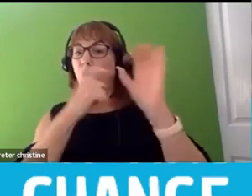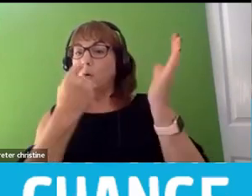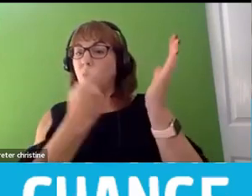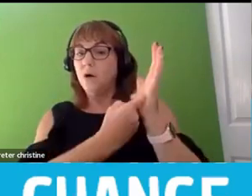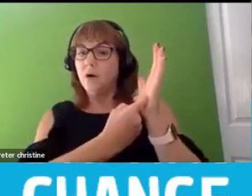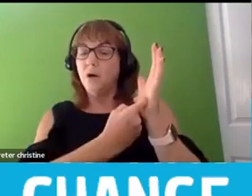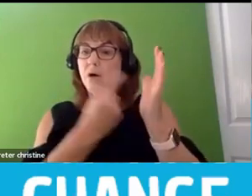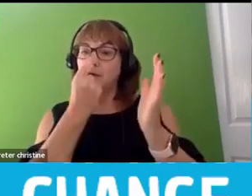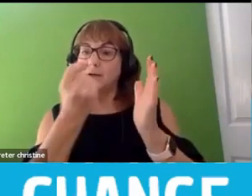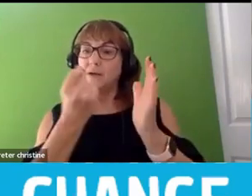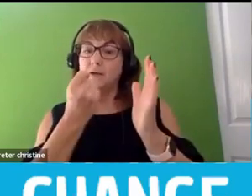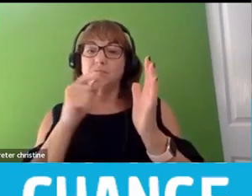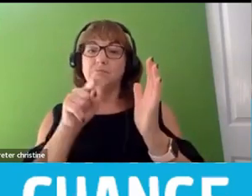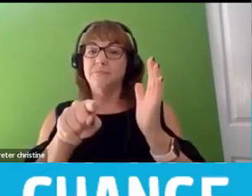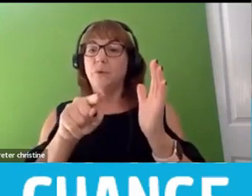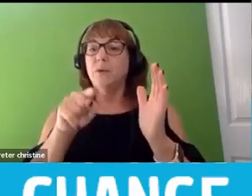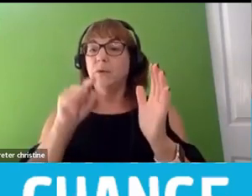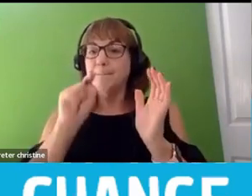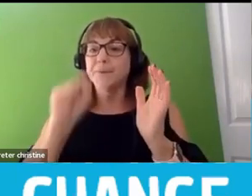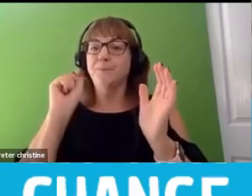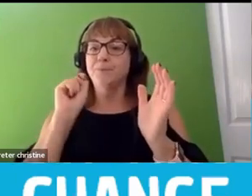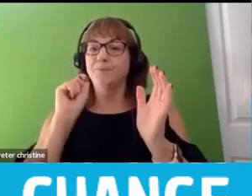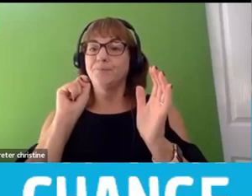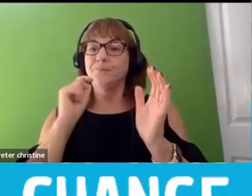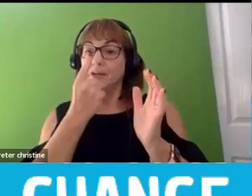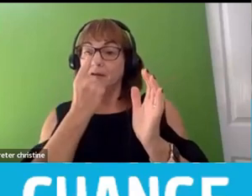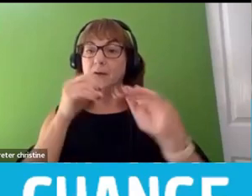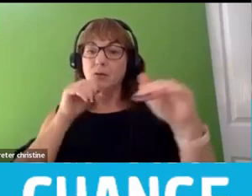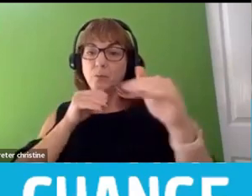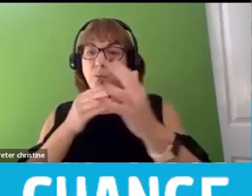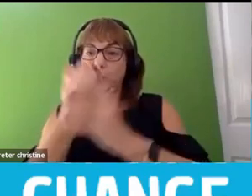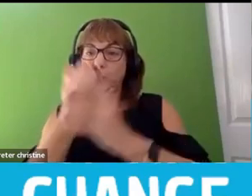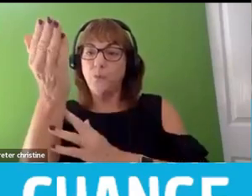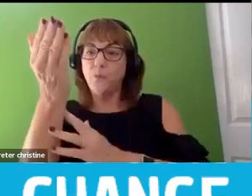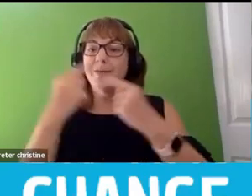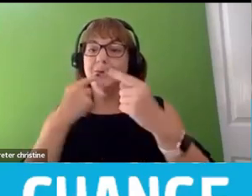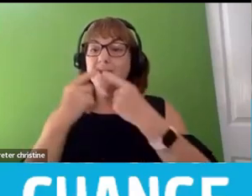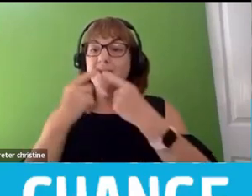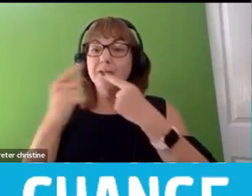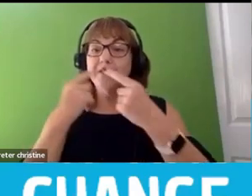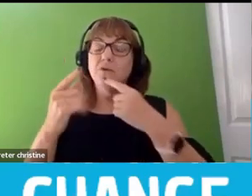information about the training or you can email my colleague Vicky. The course costs it's around